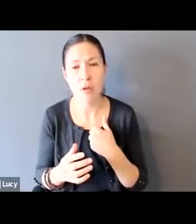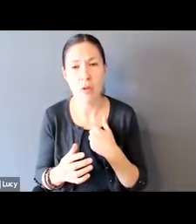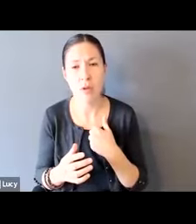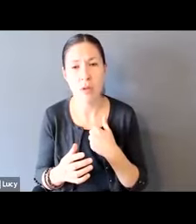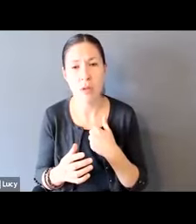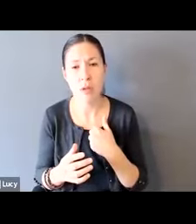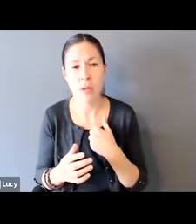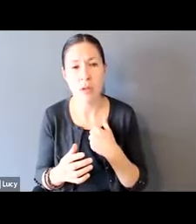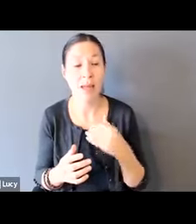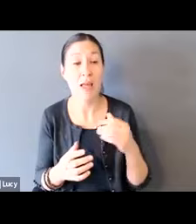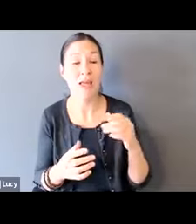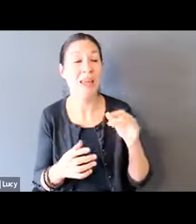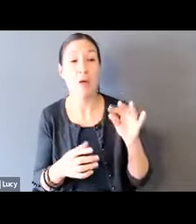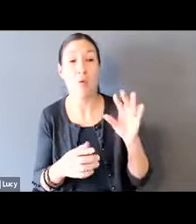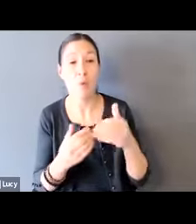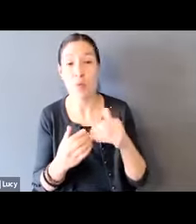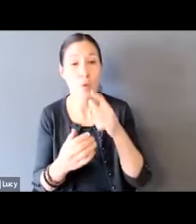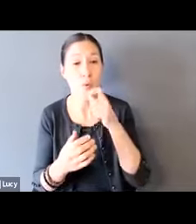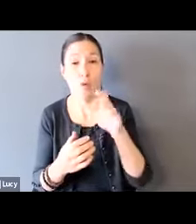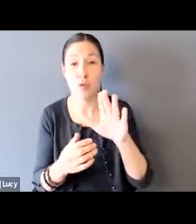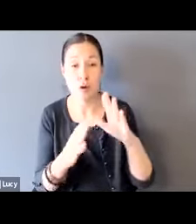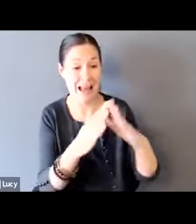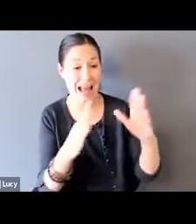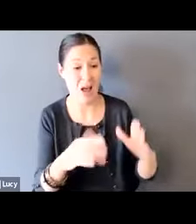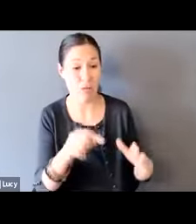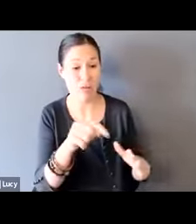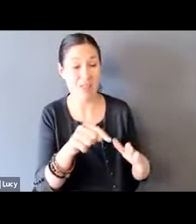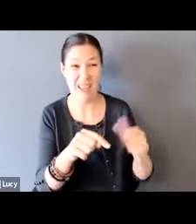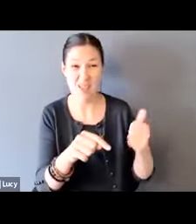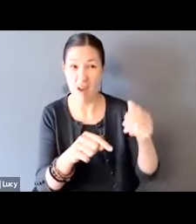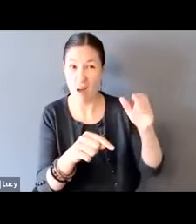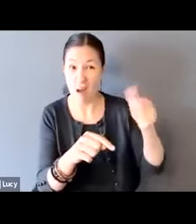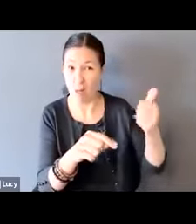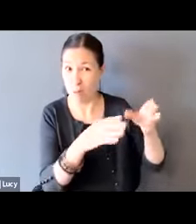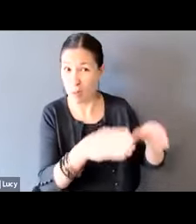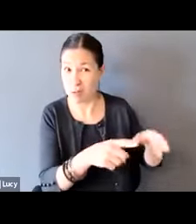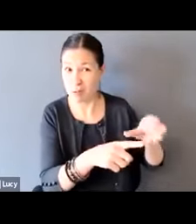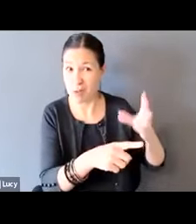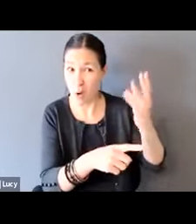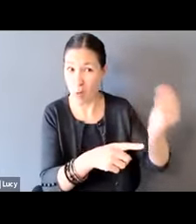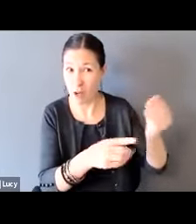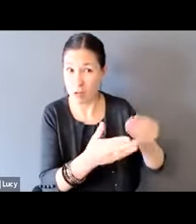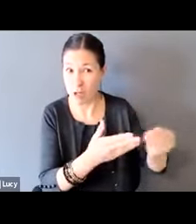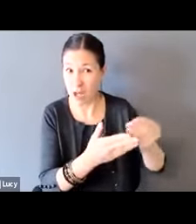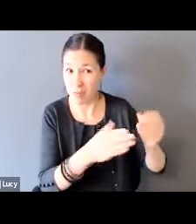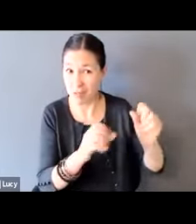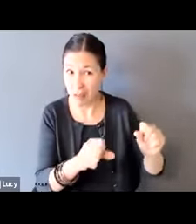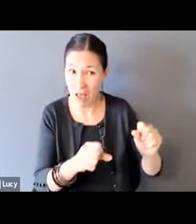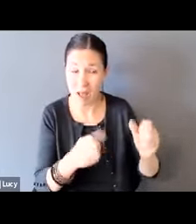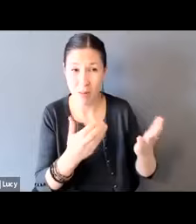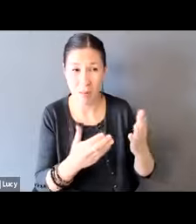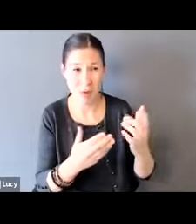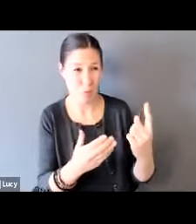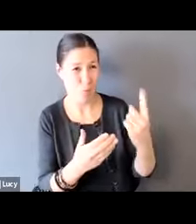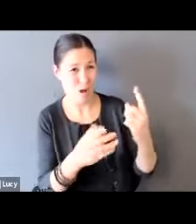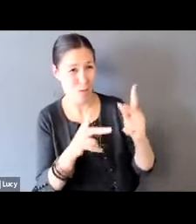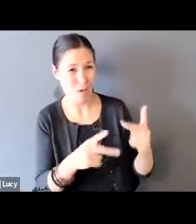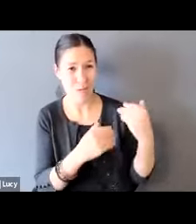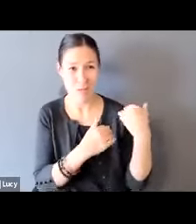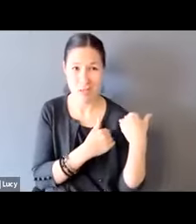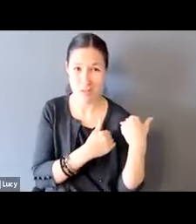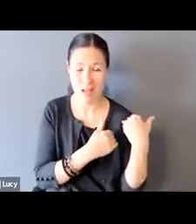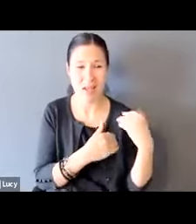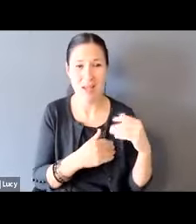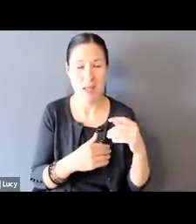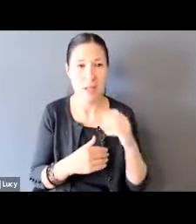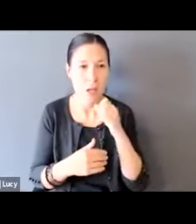can go shopping on behalf of others, try to have as few people as possible going to the